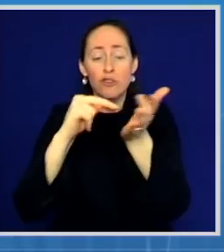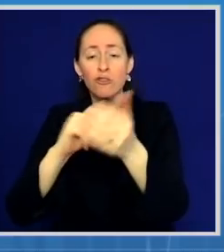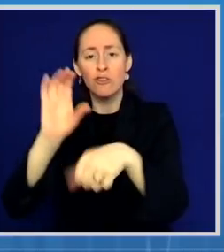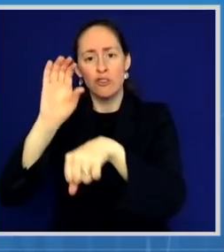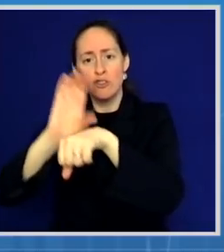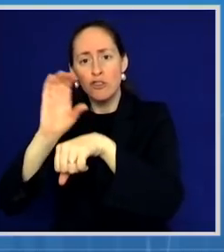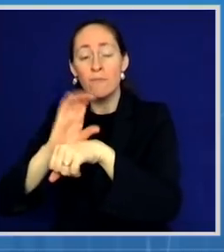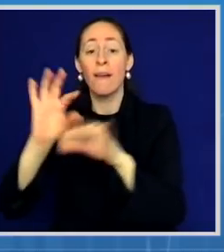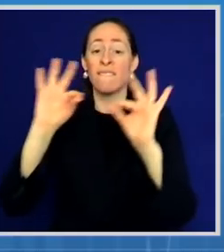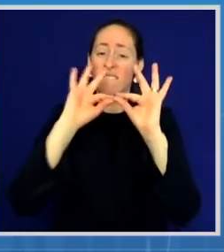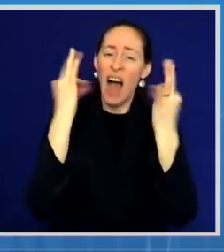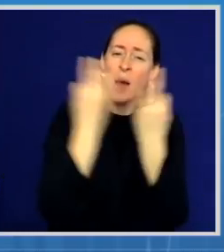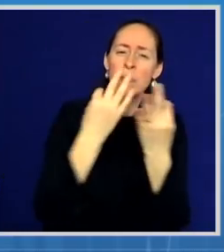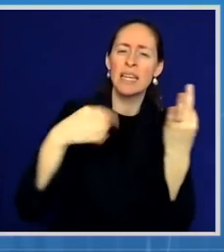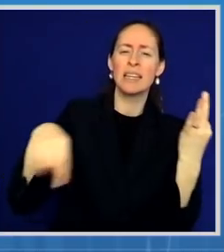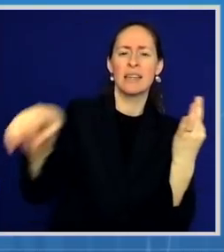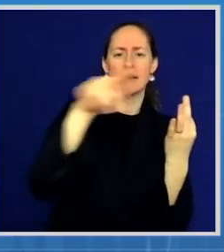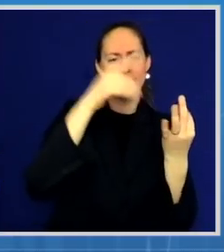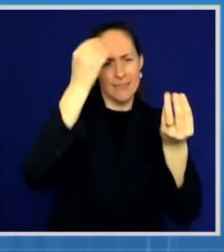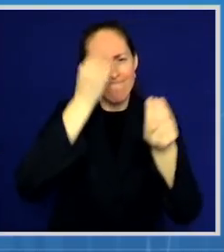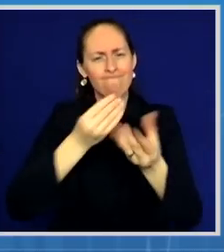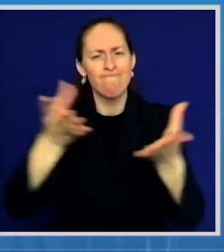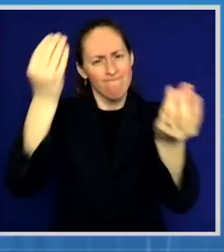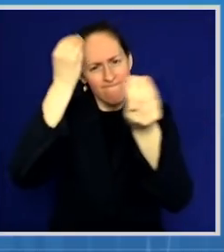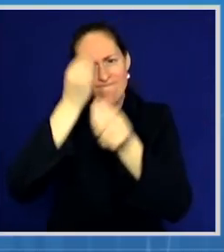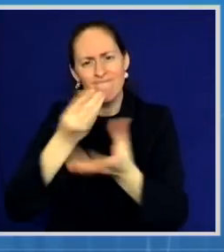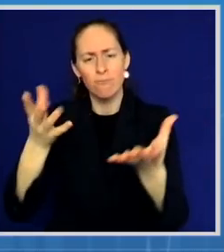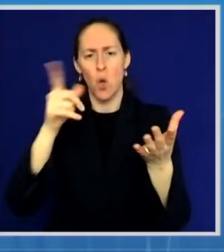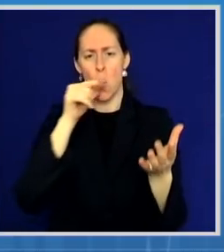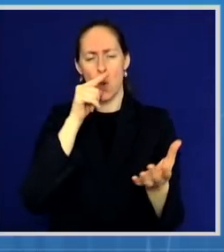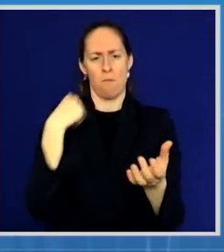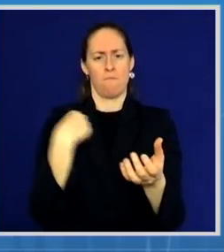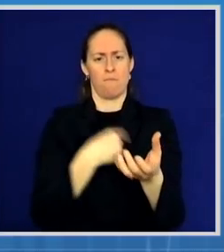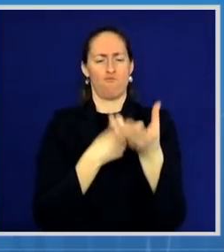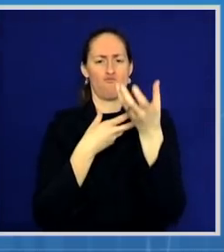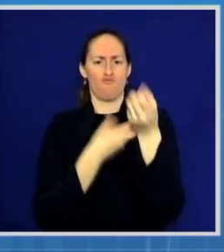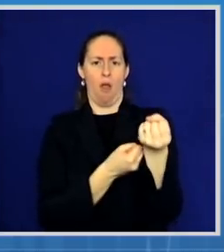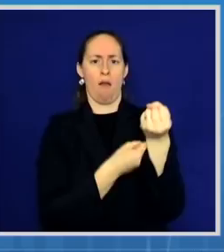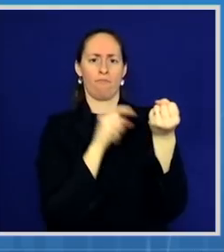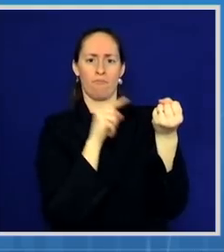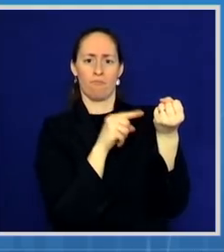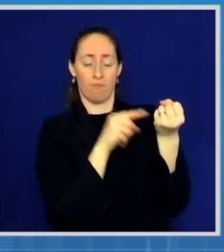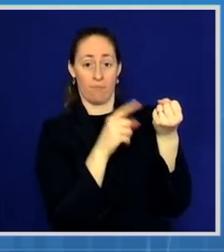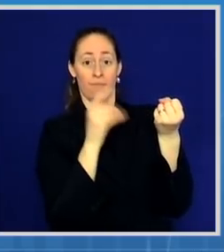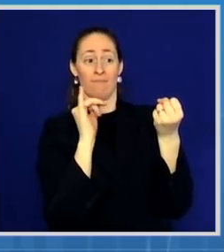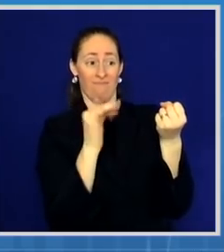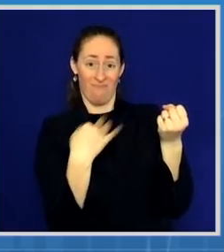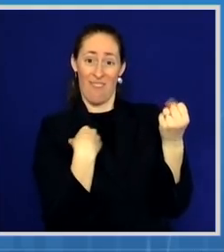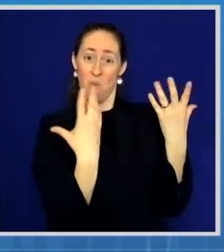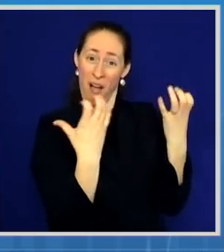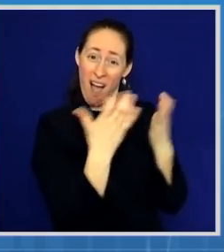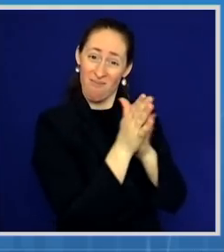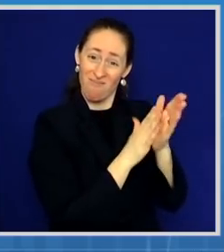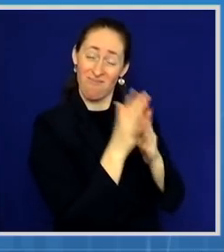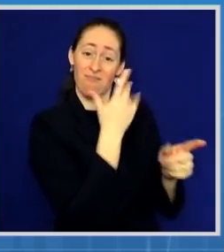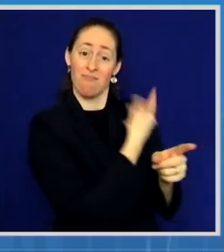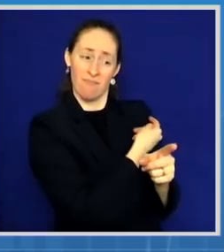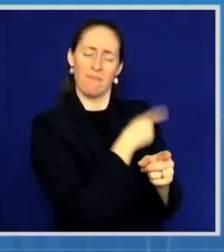But just keep in mind that for people to get vaccinated they need confidence, they need to know that this is urgent and important and they need access.